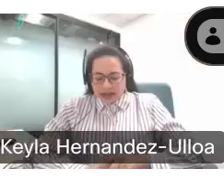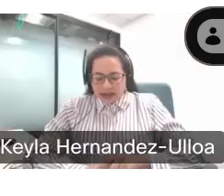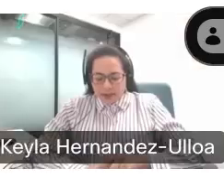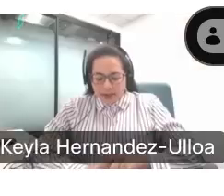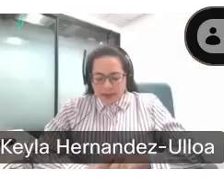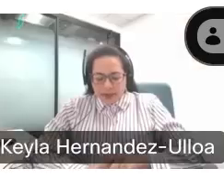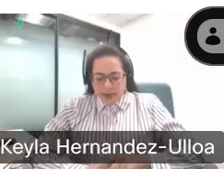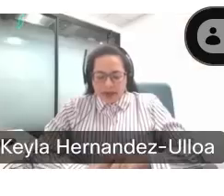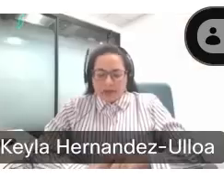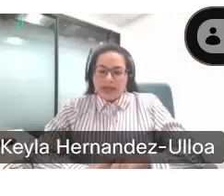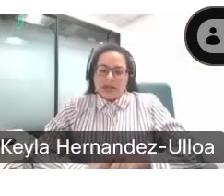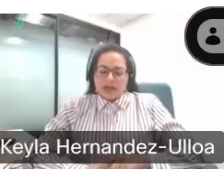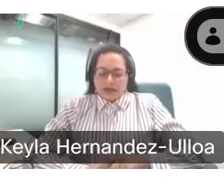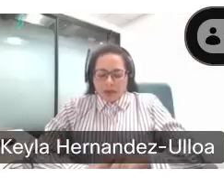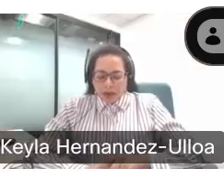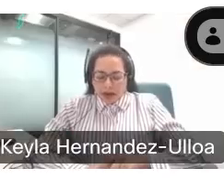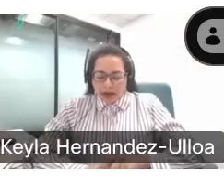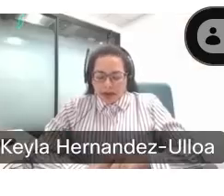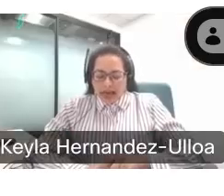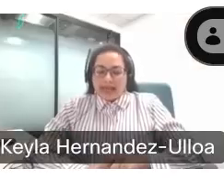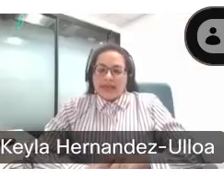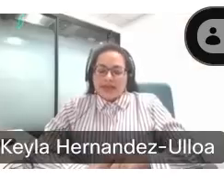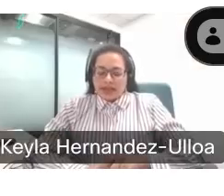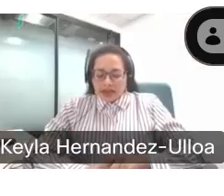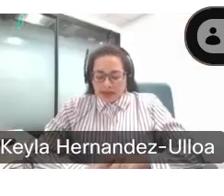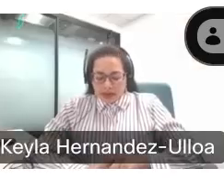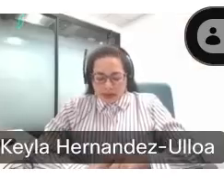that offers recommendations for programs, activities and resources